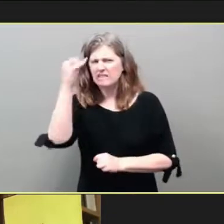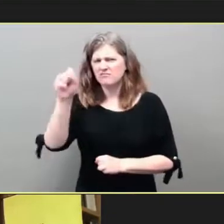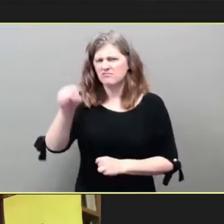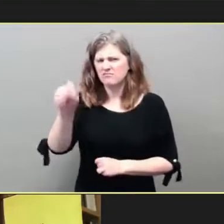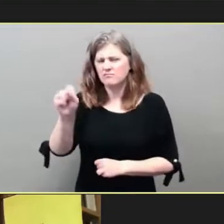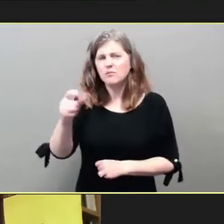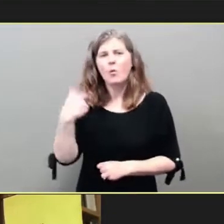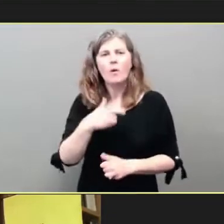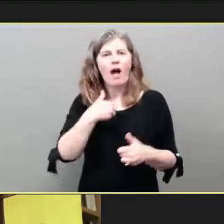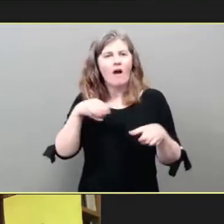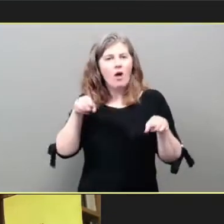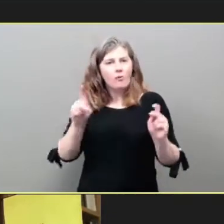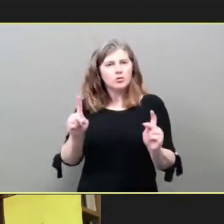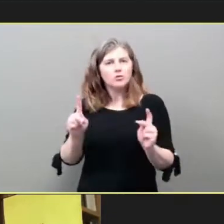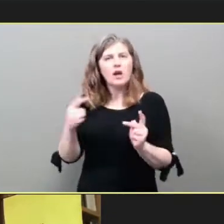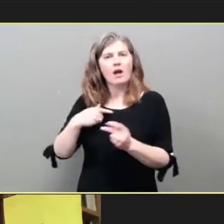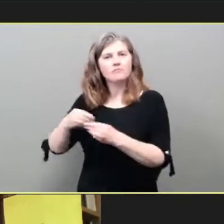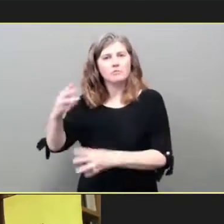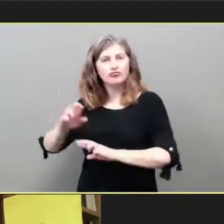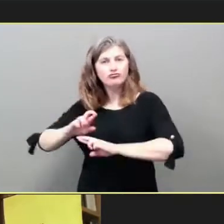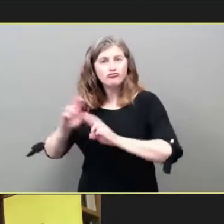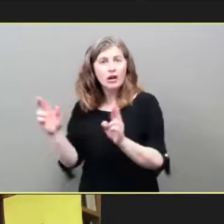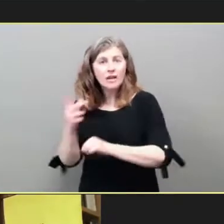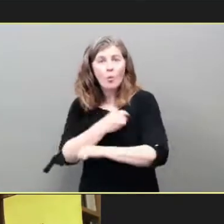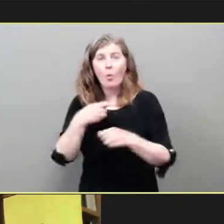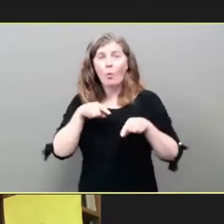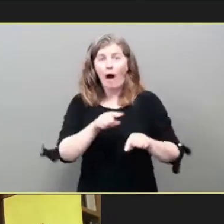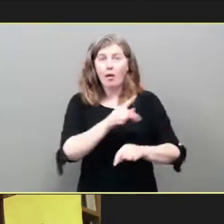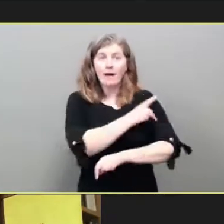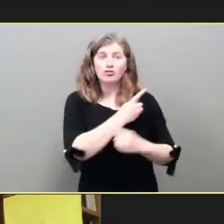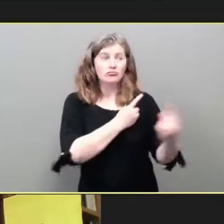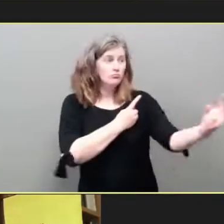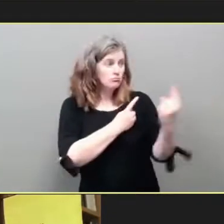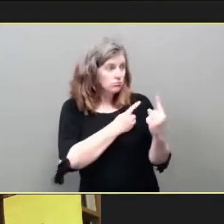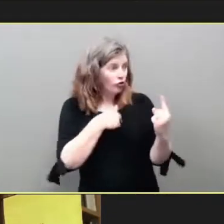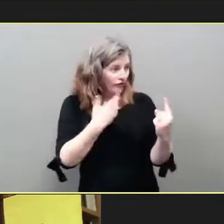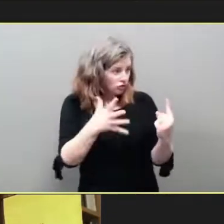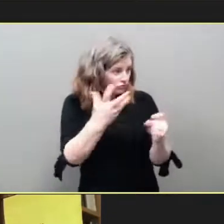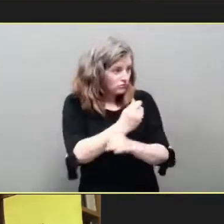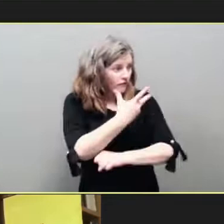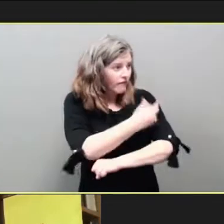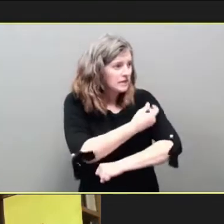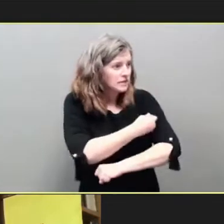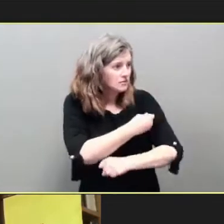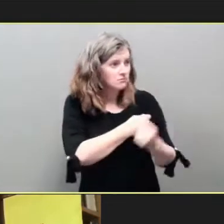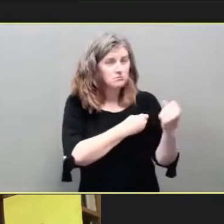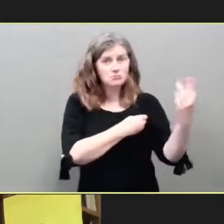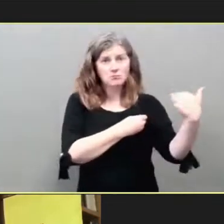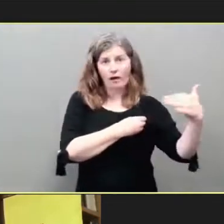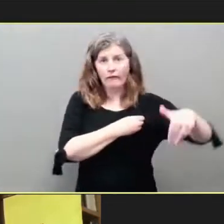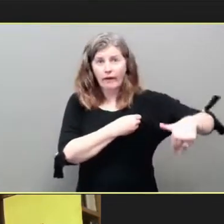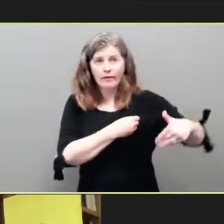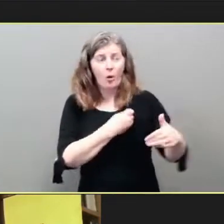the opportunity for while it patients there to say, have you received the vaccine? Would you like it? These are the values and we can get a shot in the